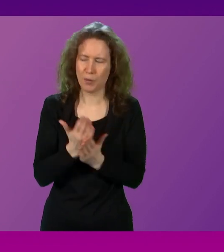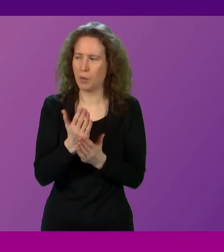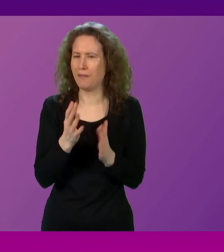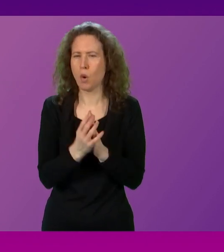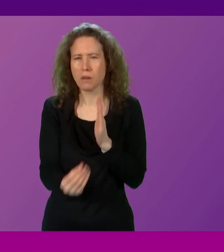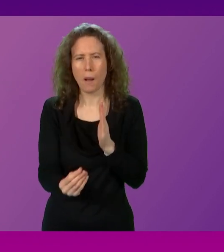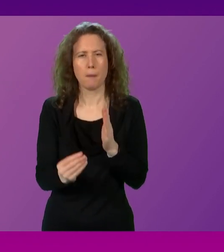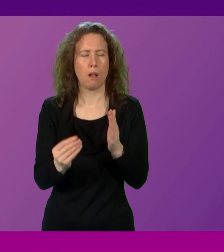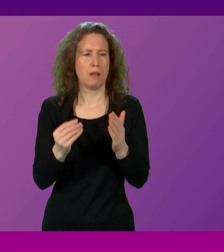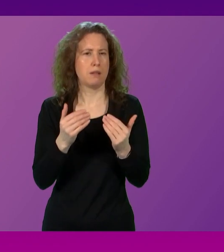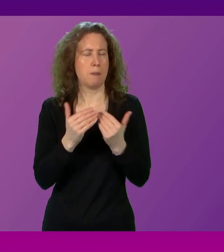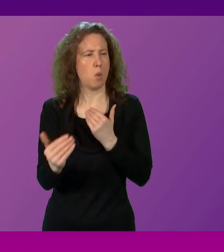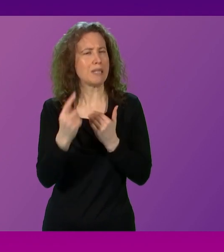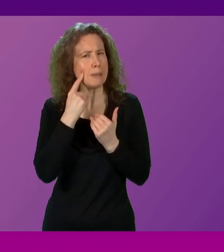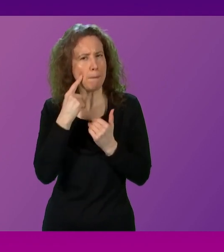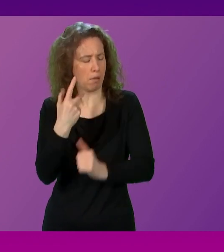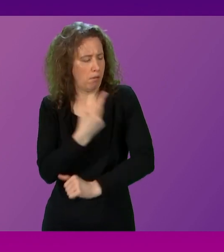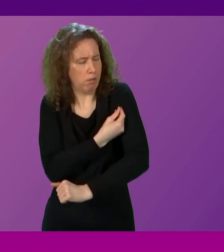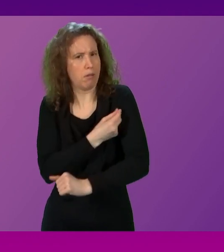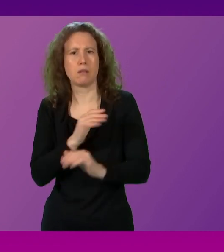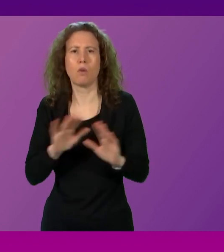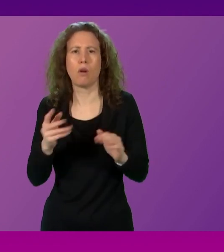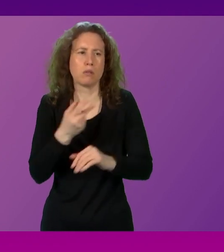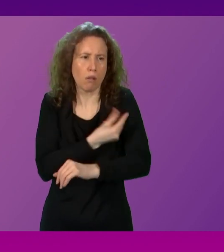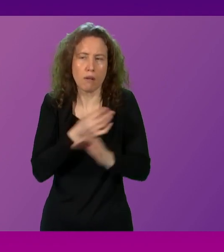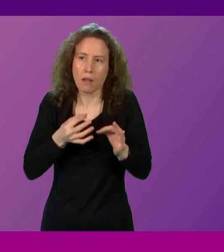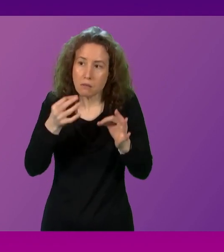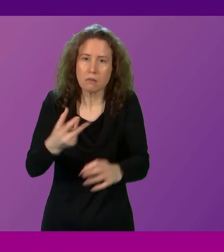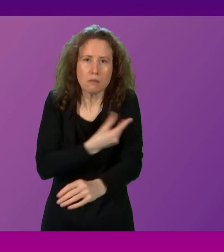the introduction of the simplified one-dose schedule. We are seeing the benefits of